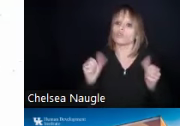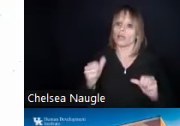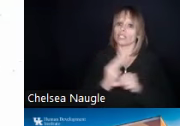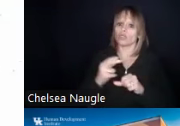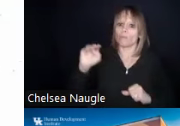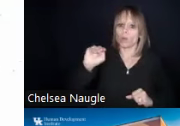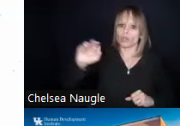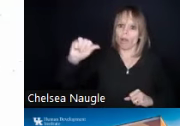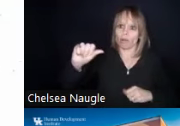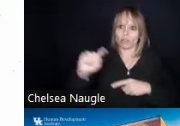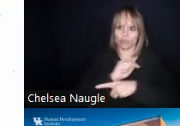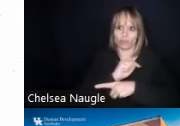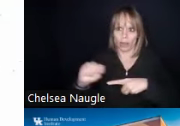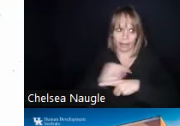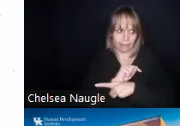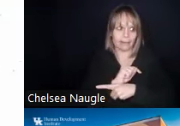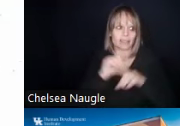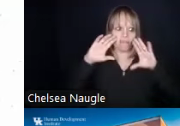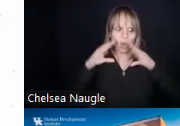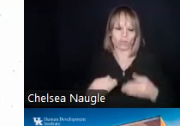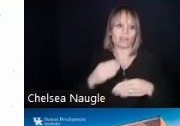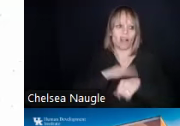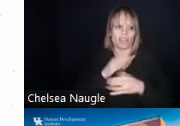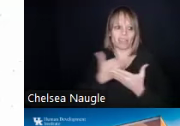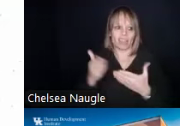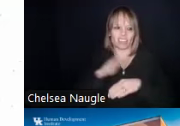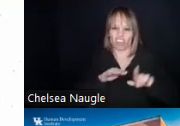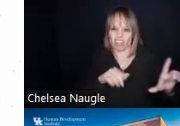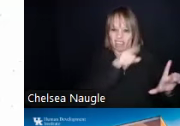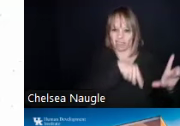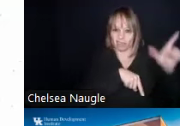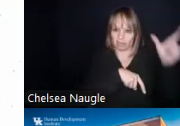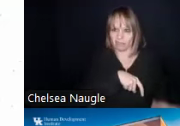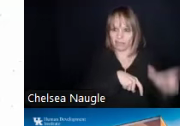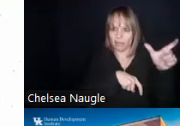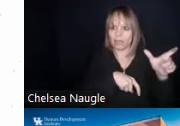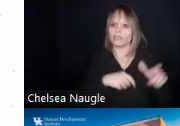left. So determination, one of the things that measures determination is board breaking, right? You have to